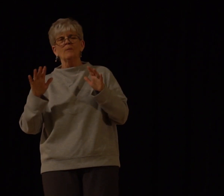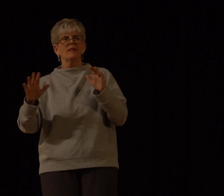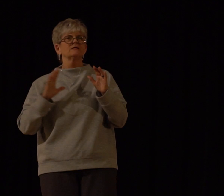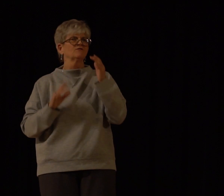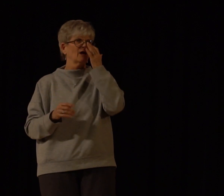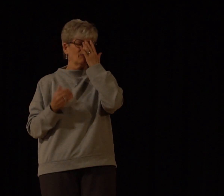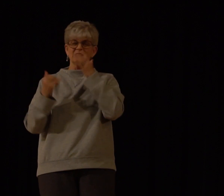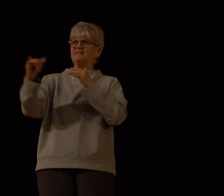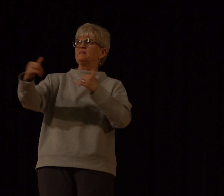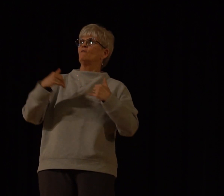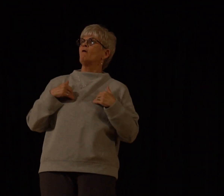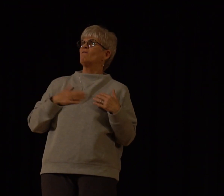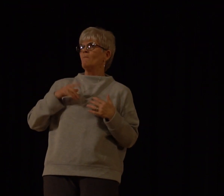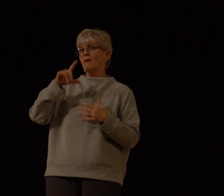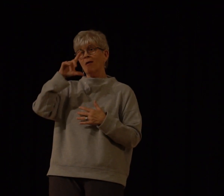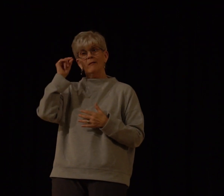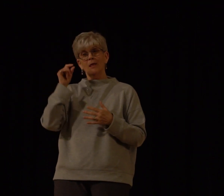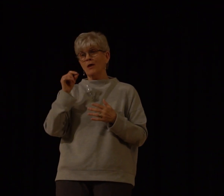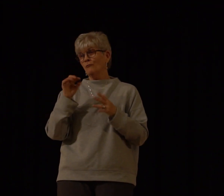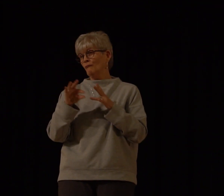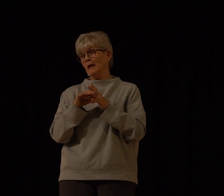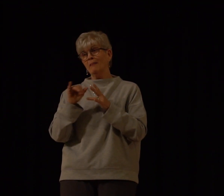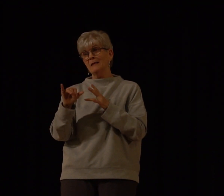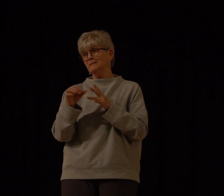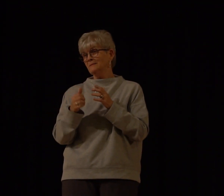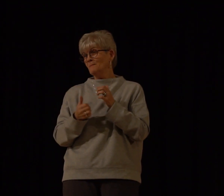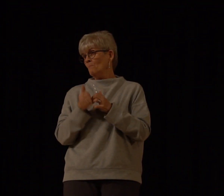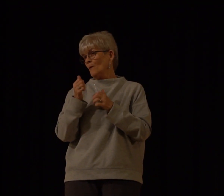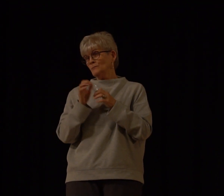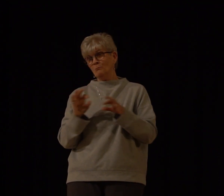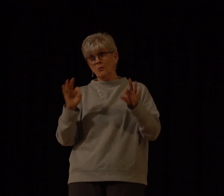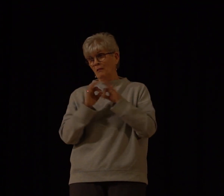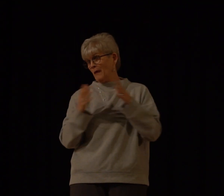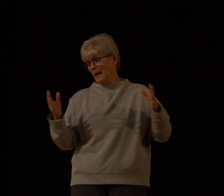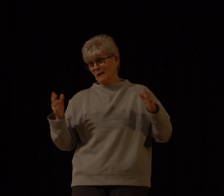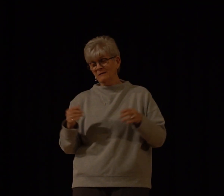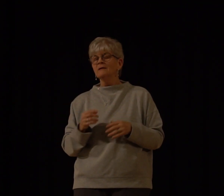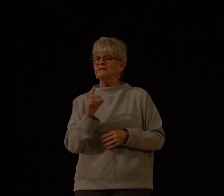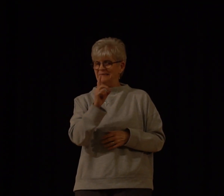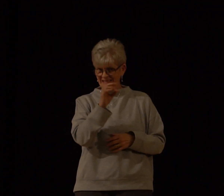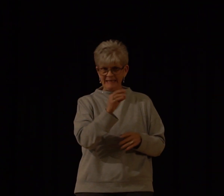a bigger diamond to put in there. So I have that but my Gallaudet ring is the most